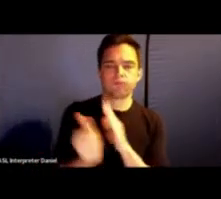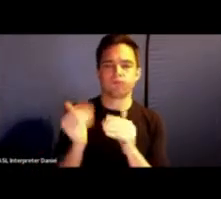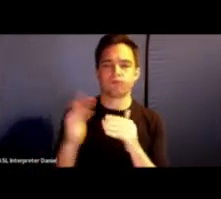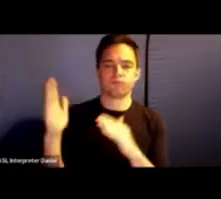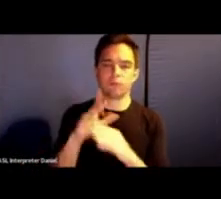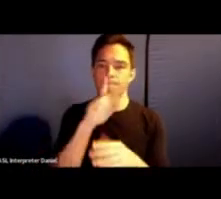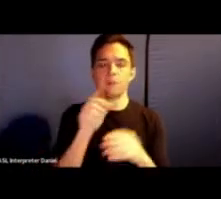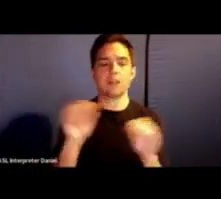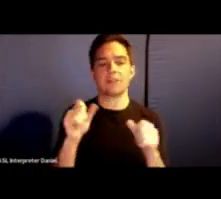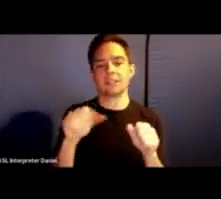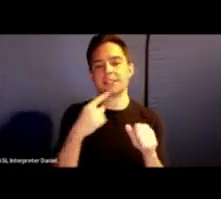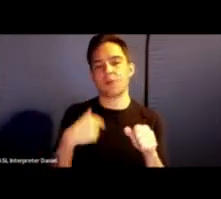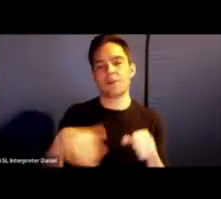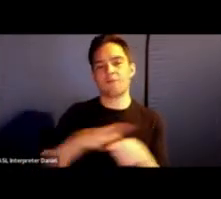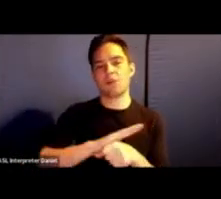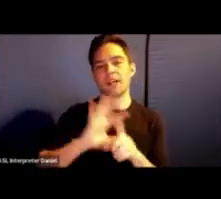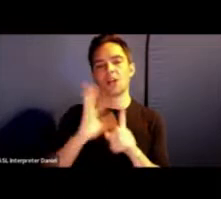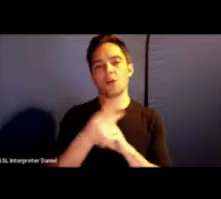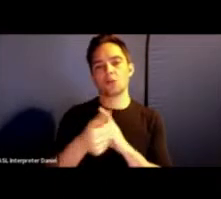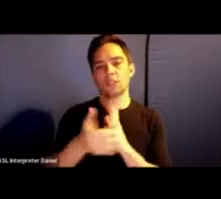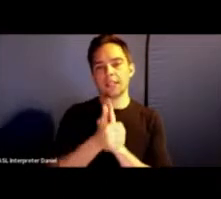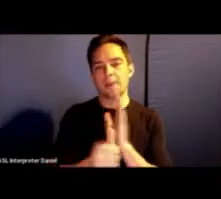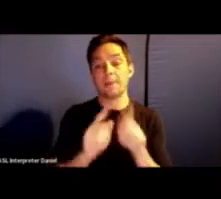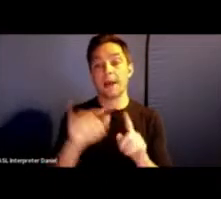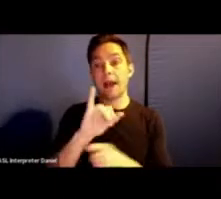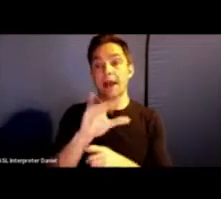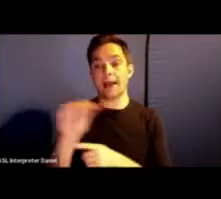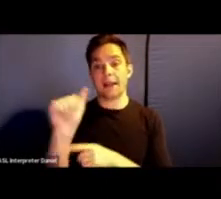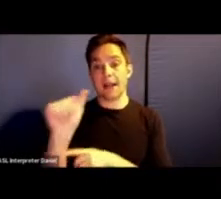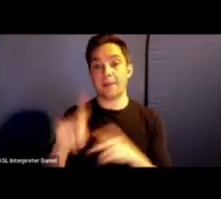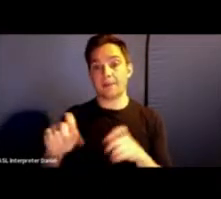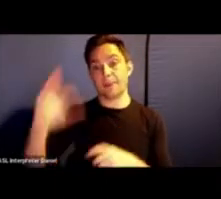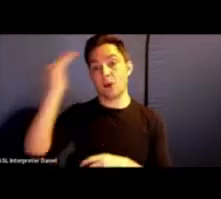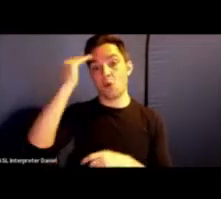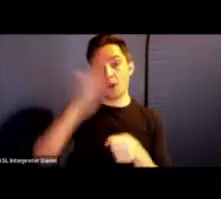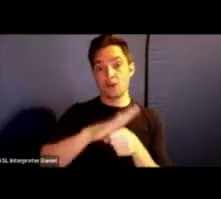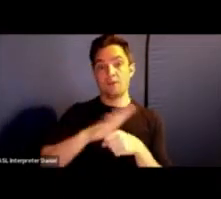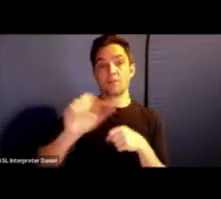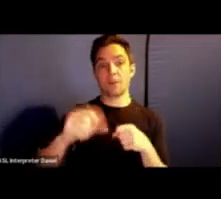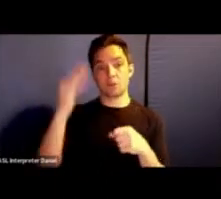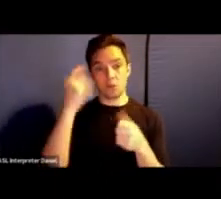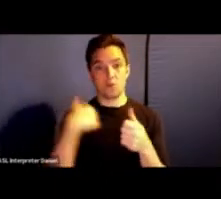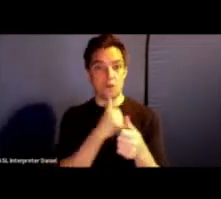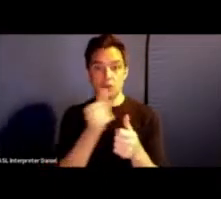that we are fully culturally competent. But I need people need to be aware enough to know that we are not comfortable. No,